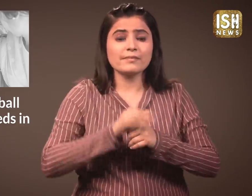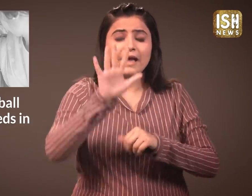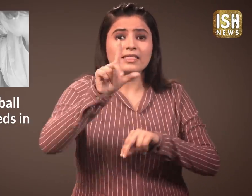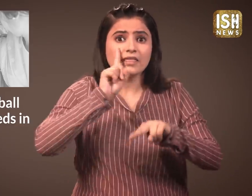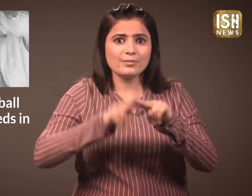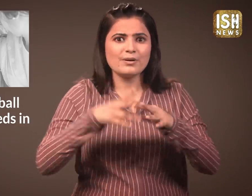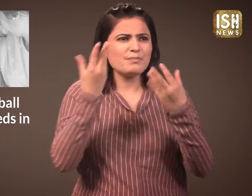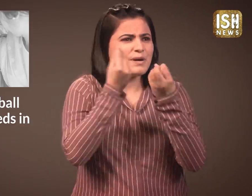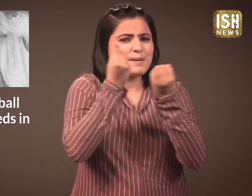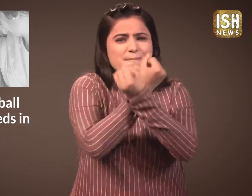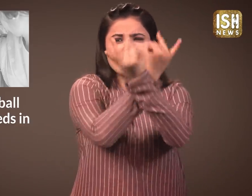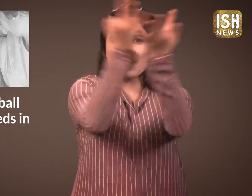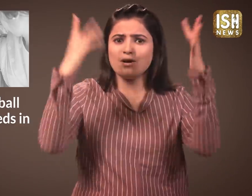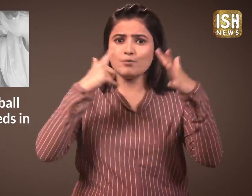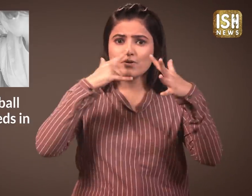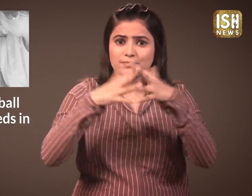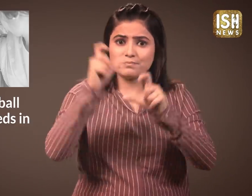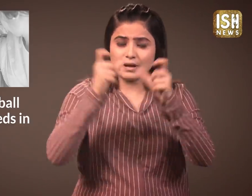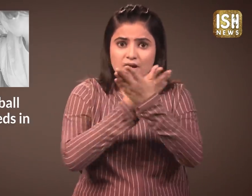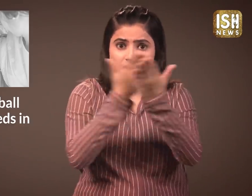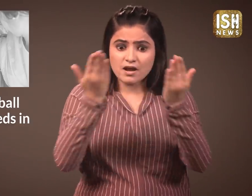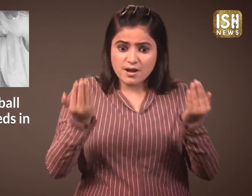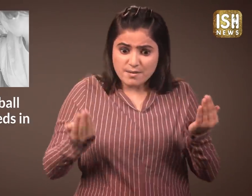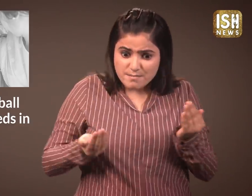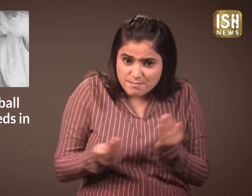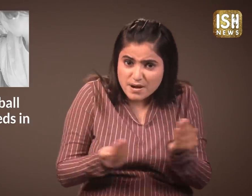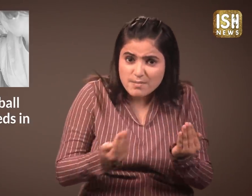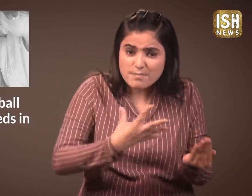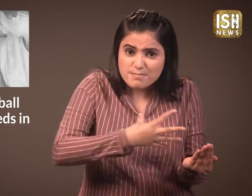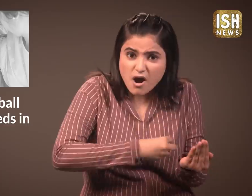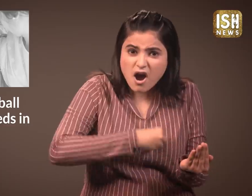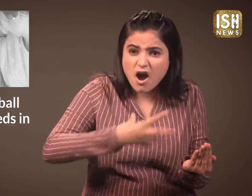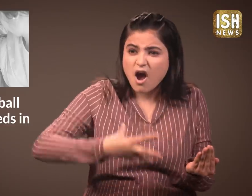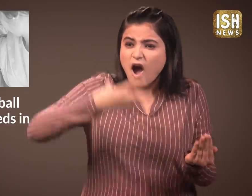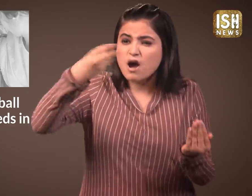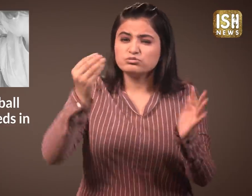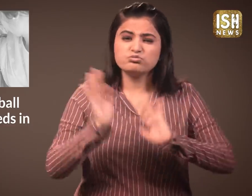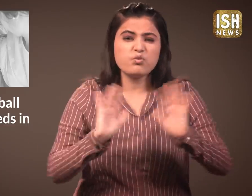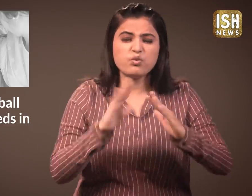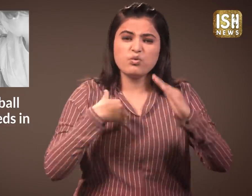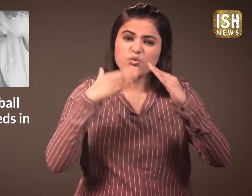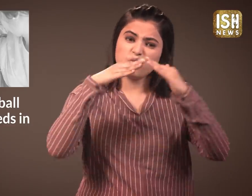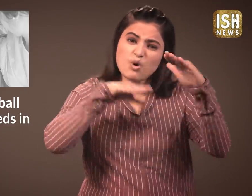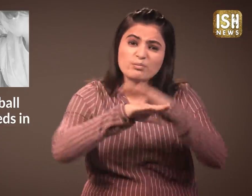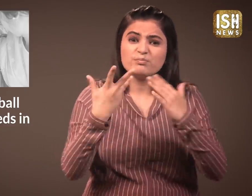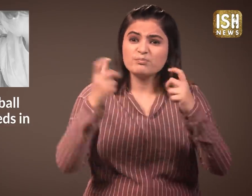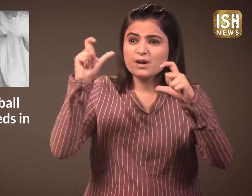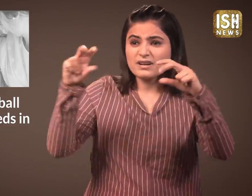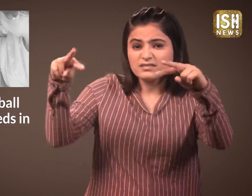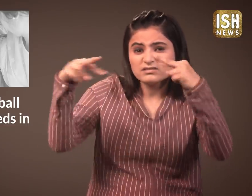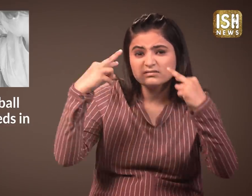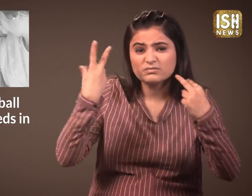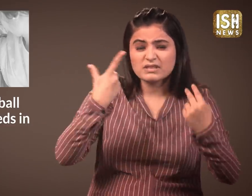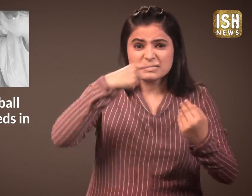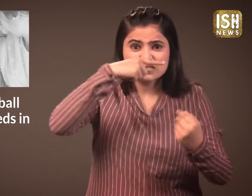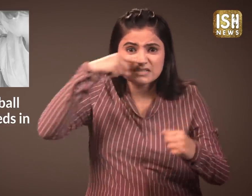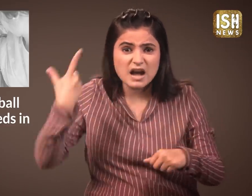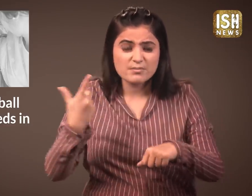Many women think that after delivery it is difficult to go out due to breastfeeding as they are ashamed of people looking at them.